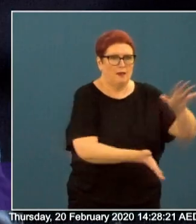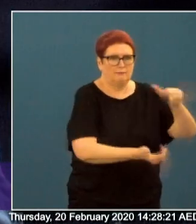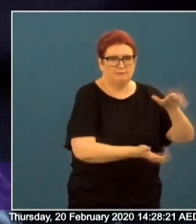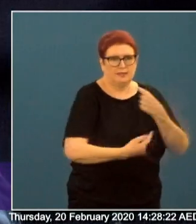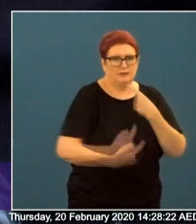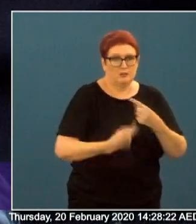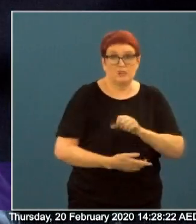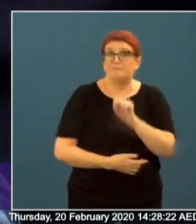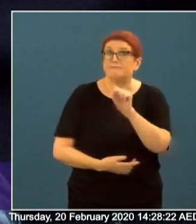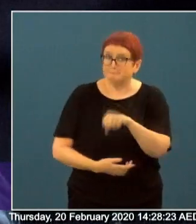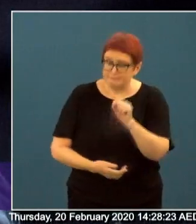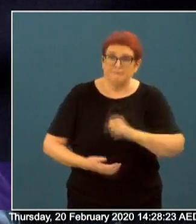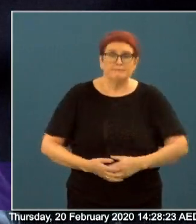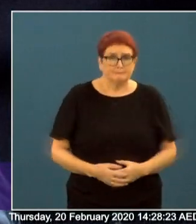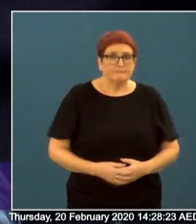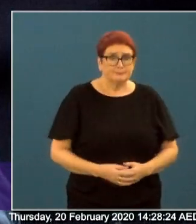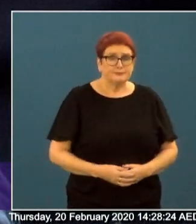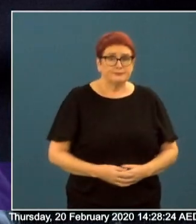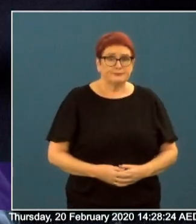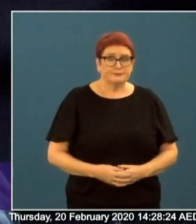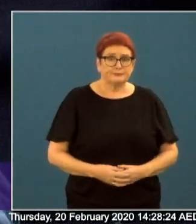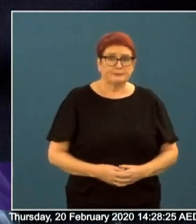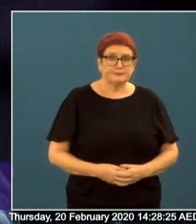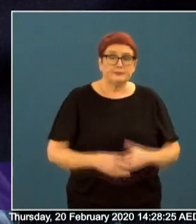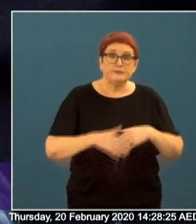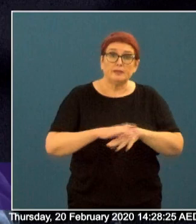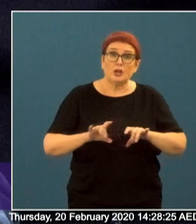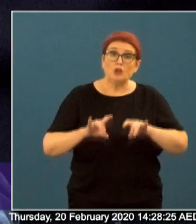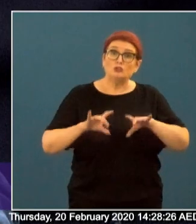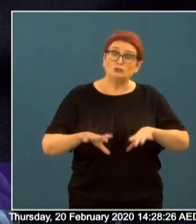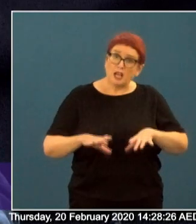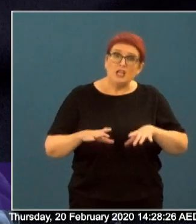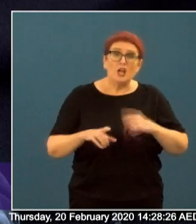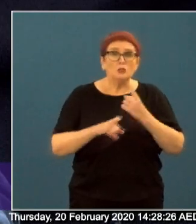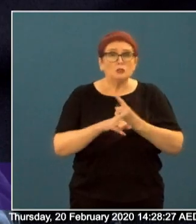We routinely in Australia report on various population groups who have